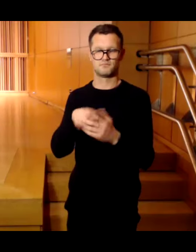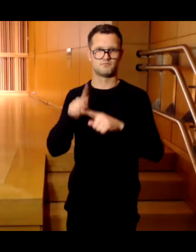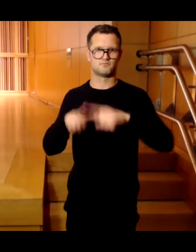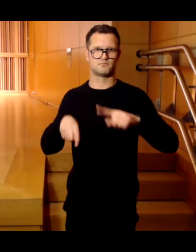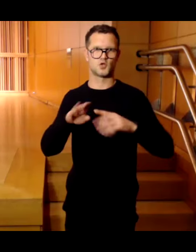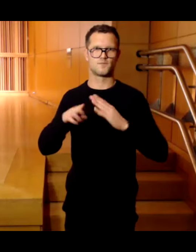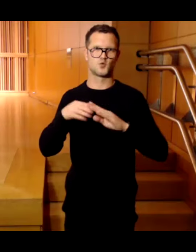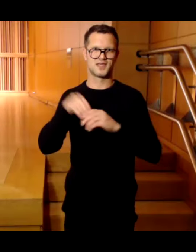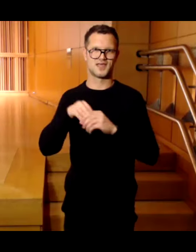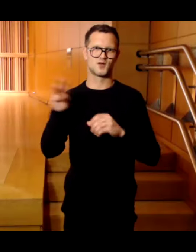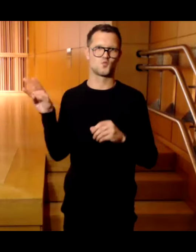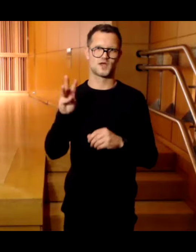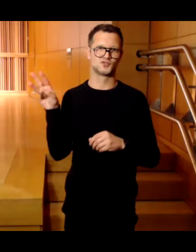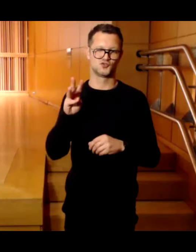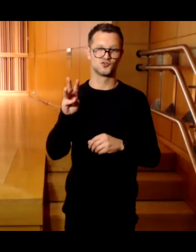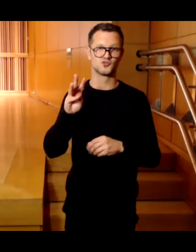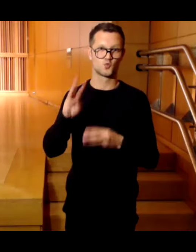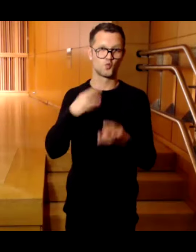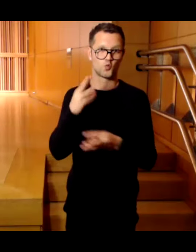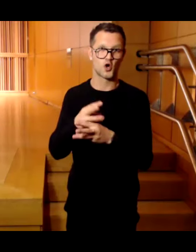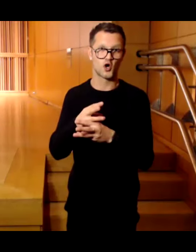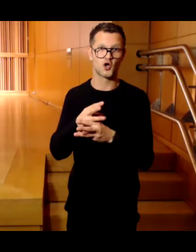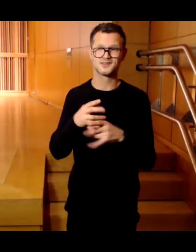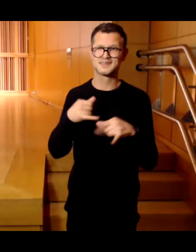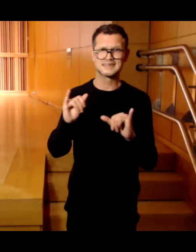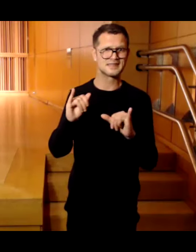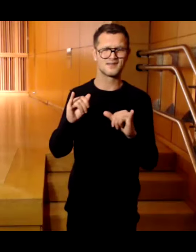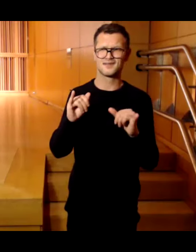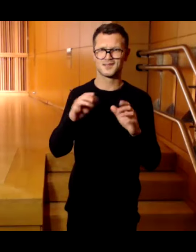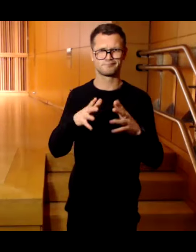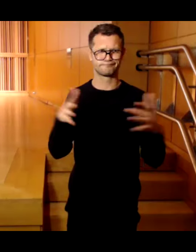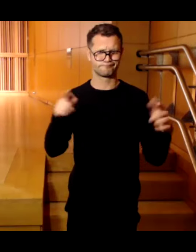We are impact… in fact, a people of great and expansive religious belief.